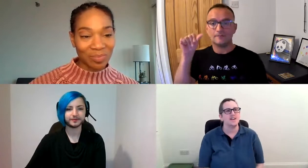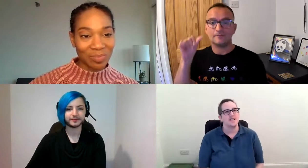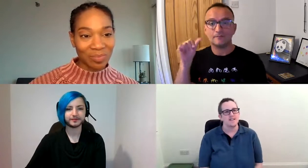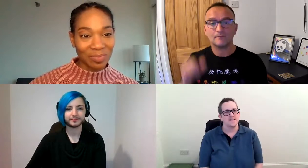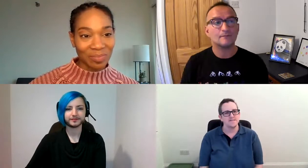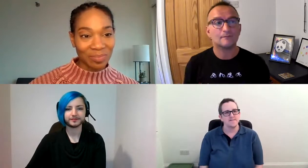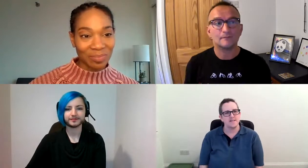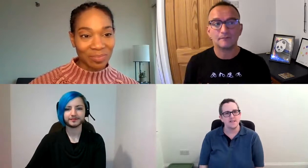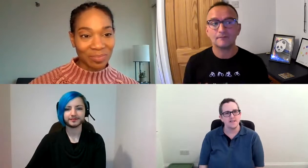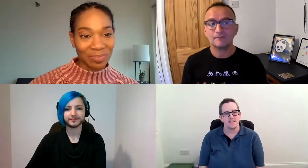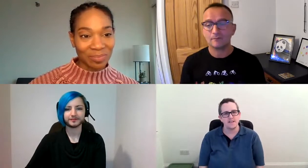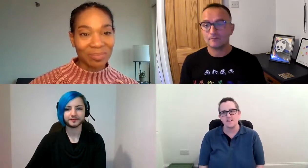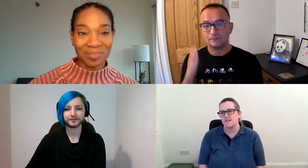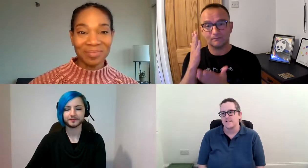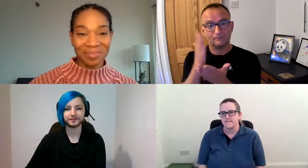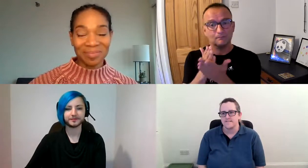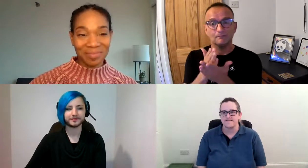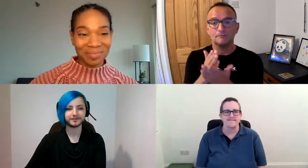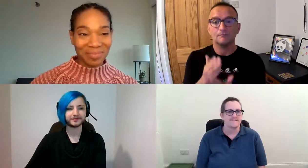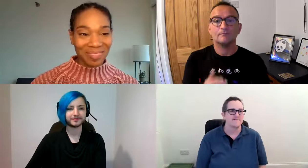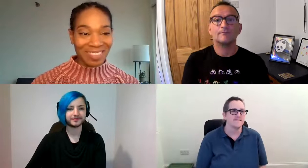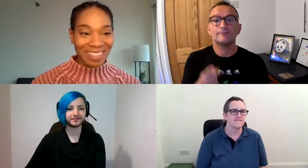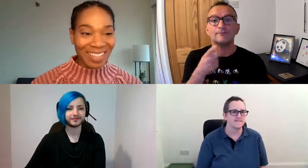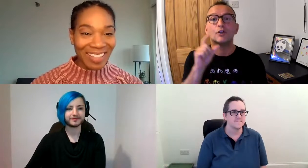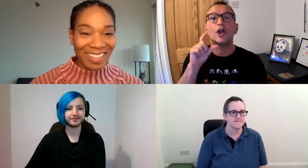So I was speaking earlier with Tyron and I was saying